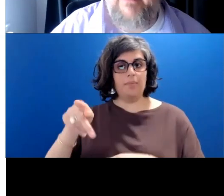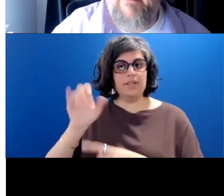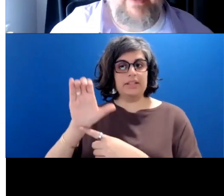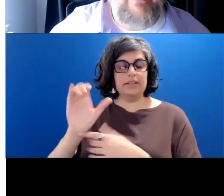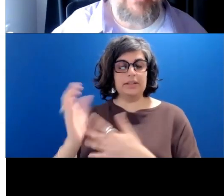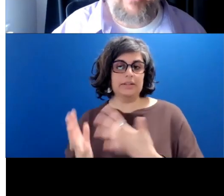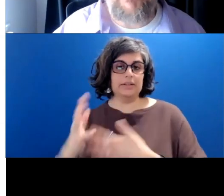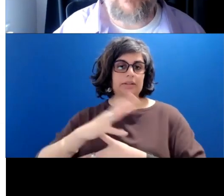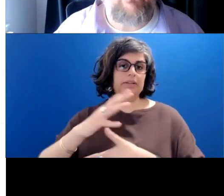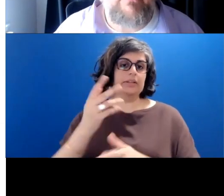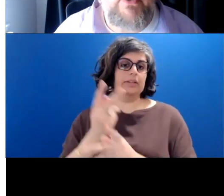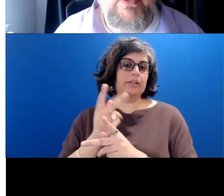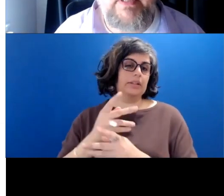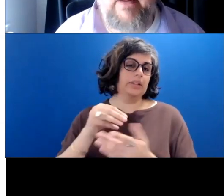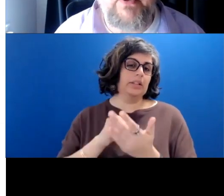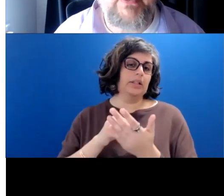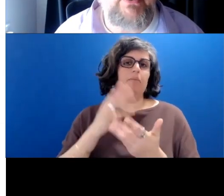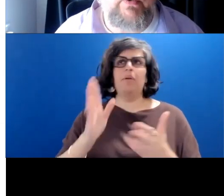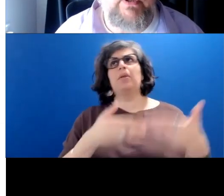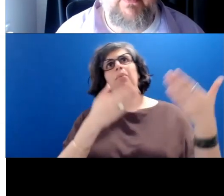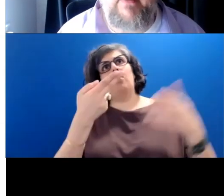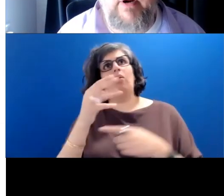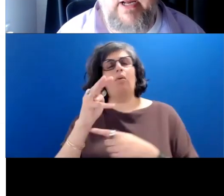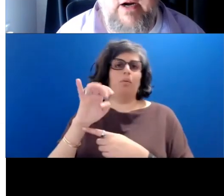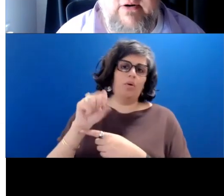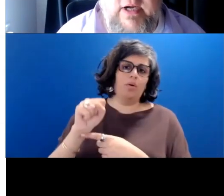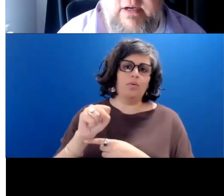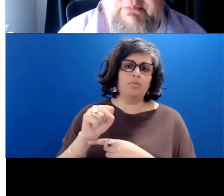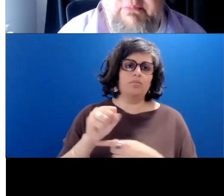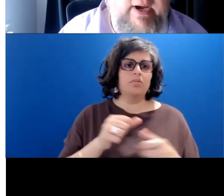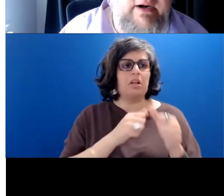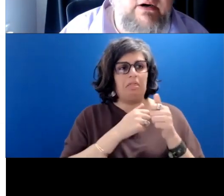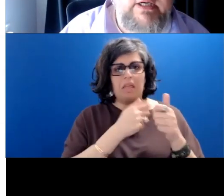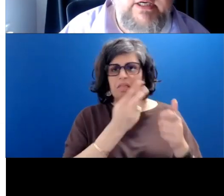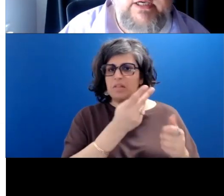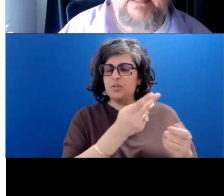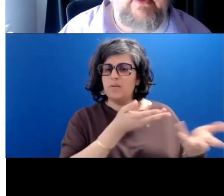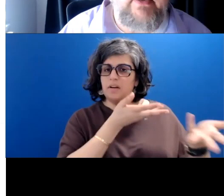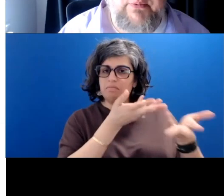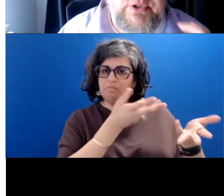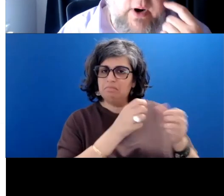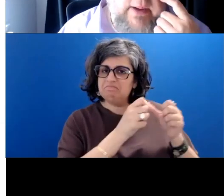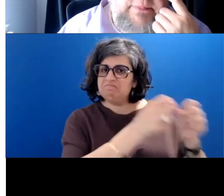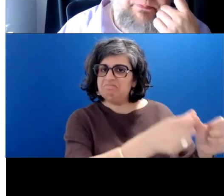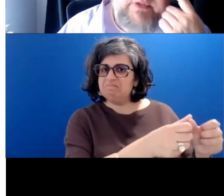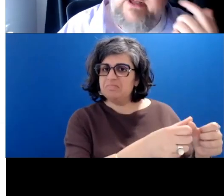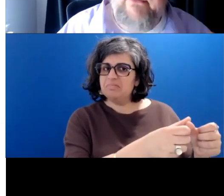they may bring up the topic of hormones and pursue it with their primary care provider to see if they'll prescribe.